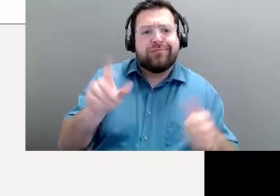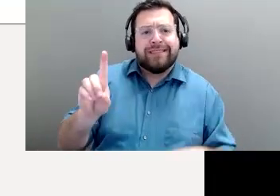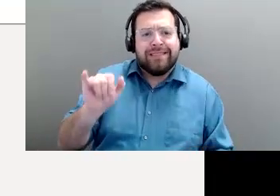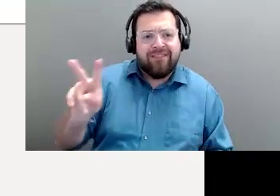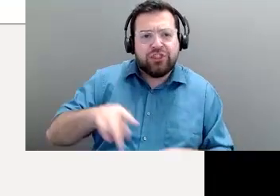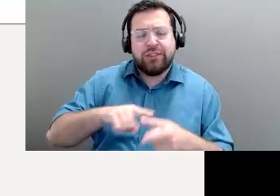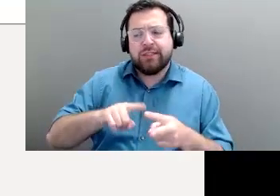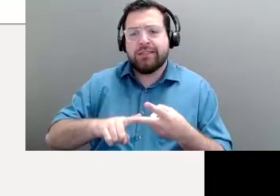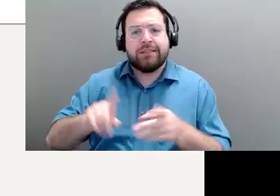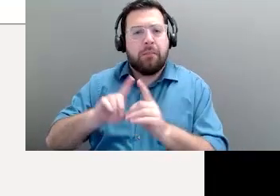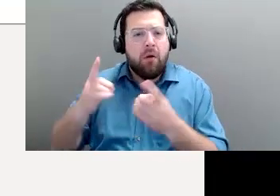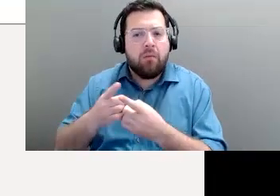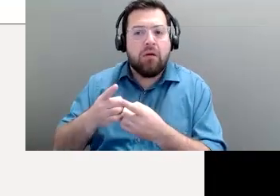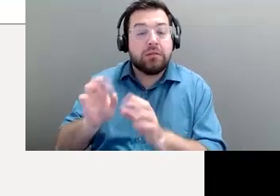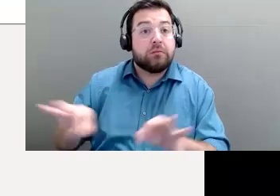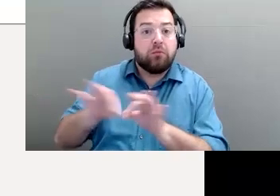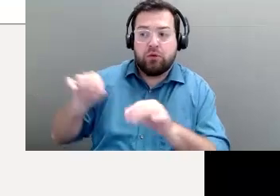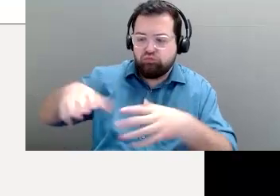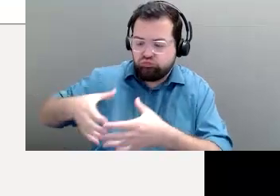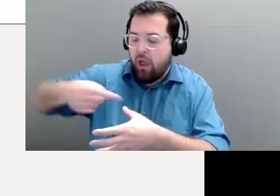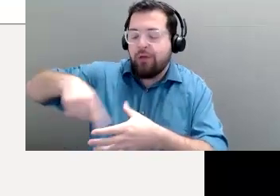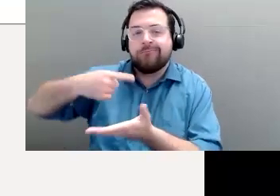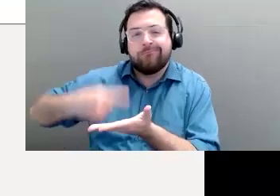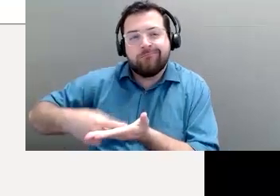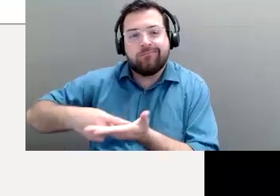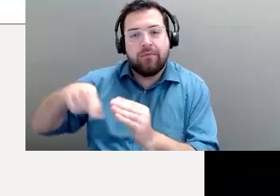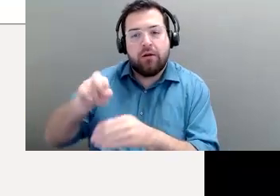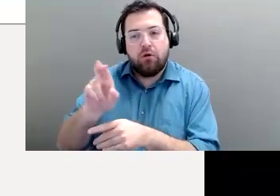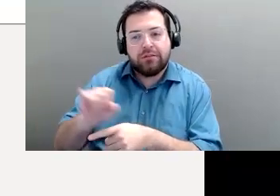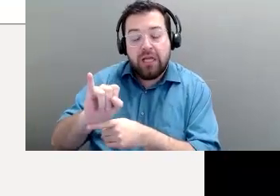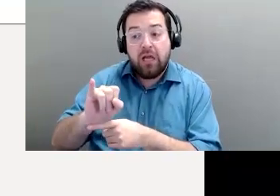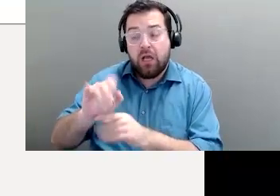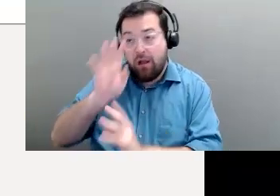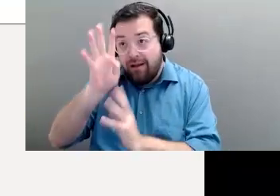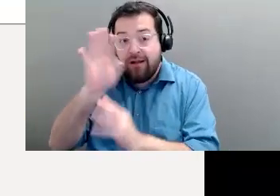about RSI and DE courses and sharing that information with all of your colleagues.